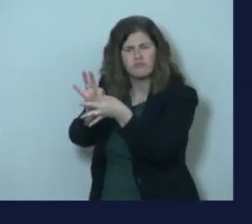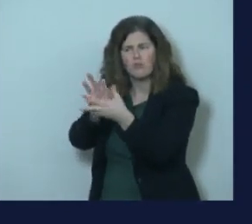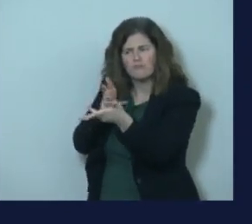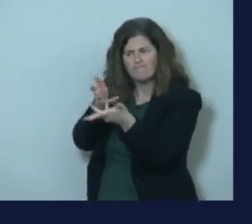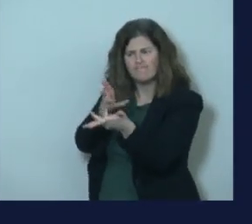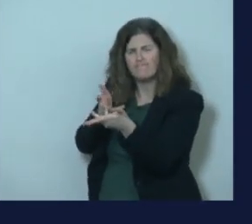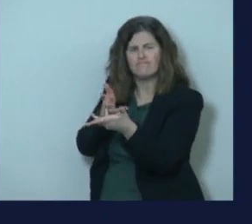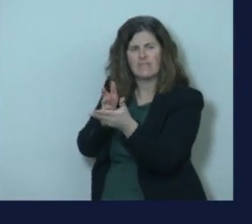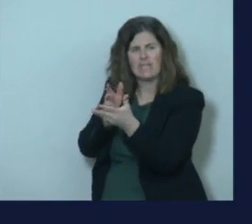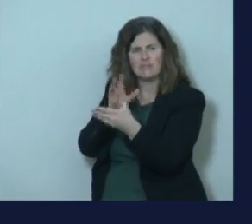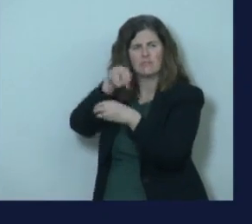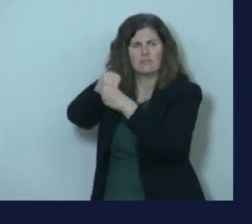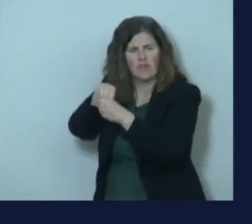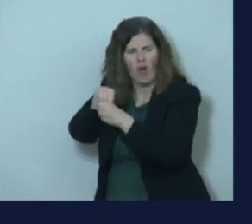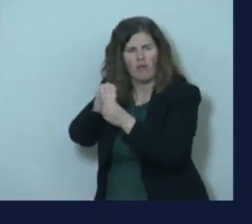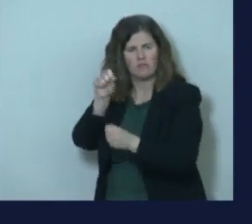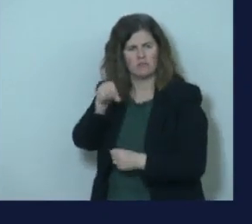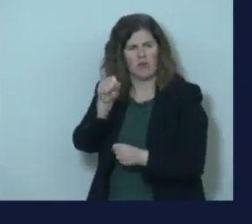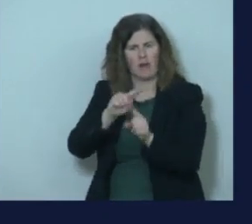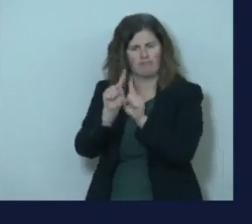AND YOUR COLLEAGUES, YOUR COWORKERS.